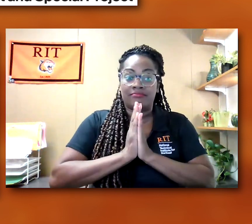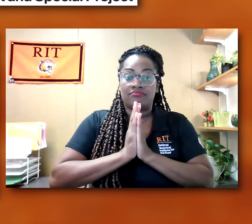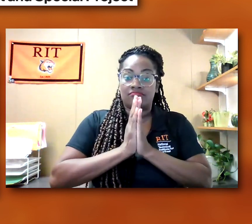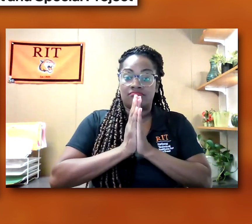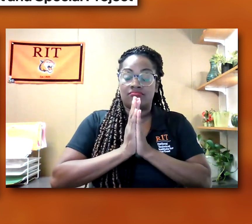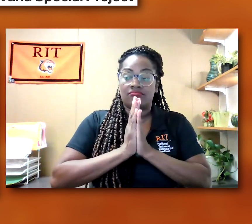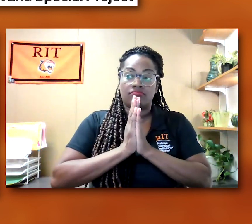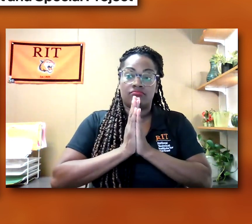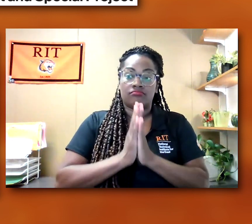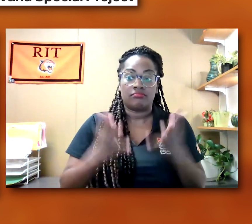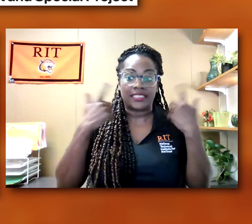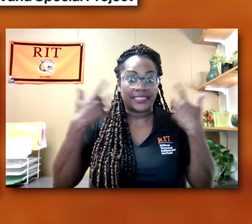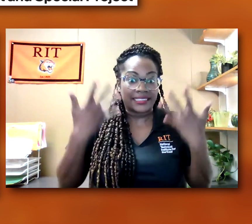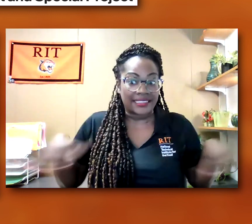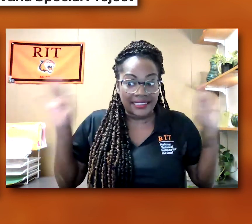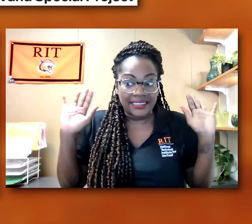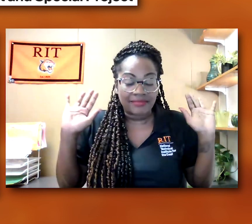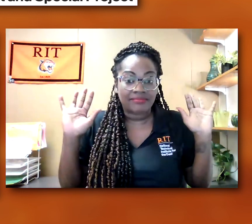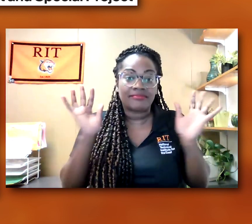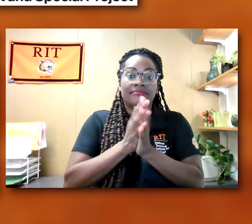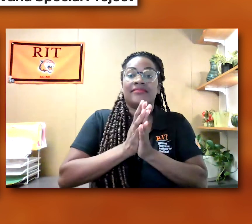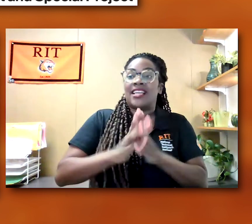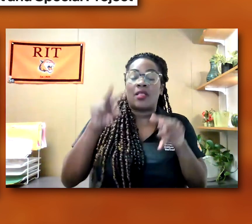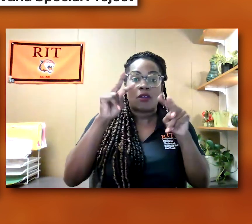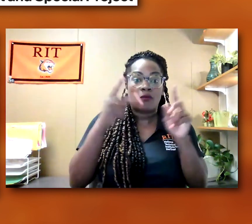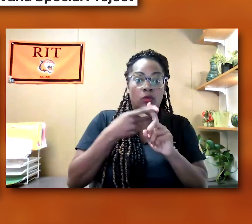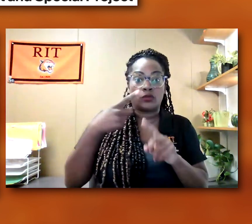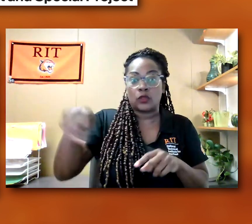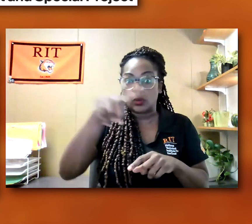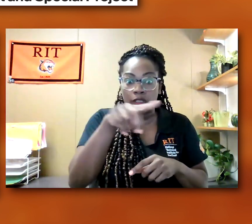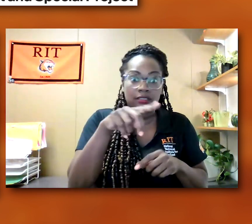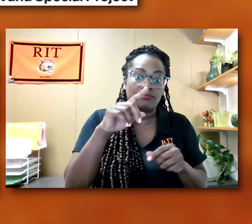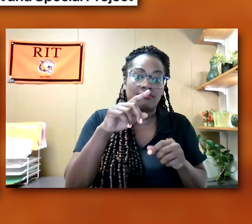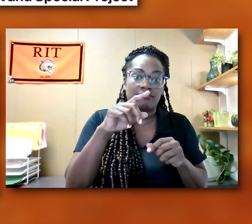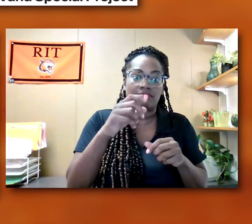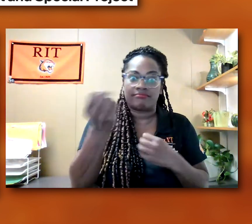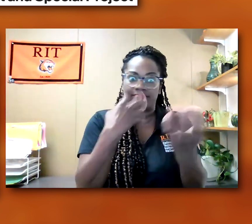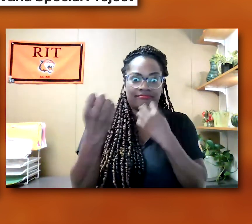So think about who you want to be on your team. All right, and that's it.